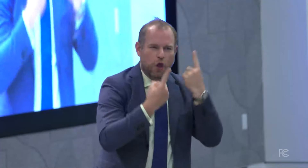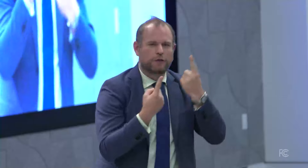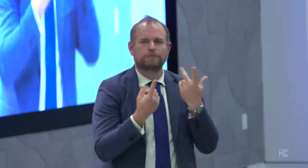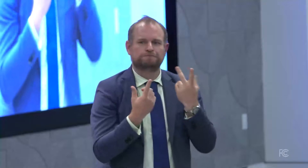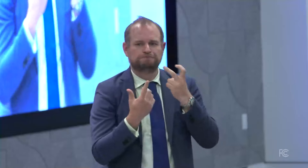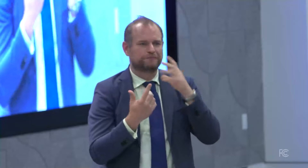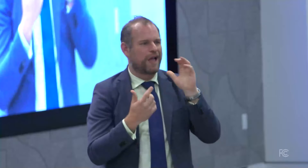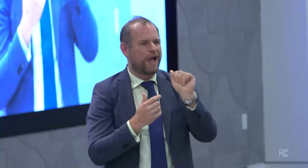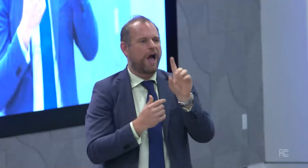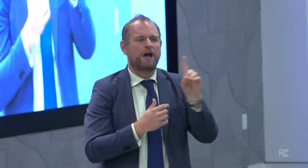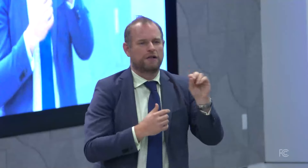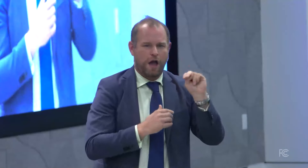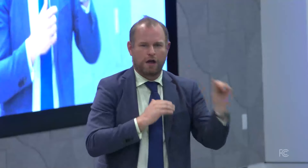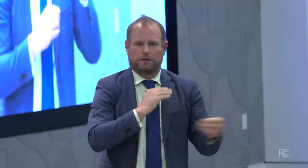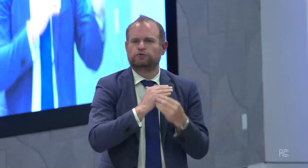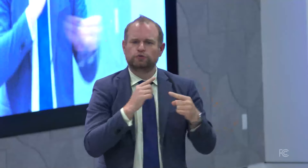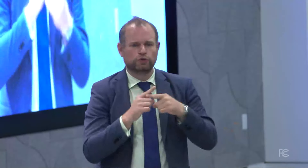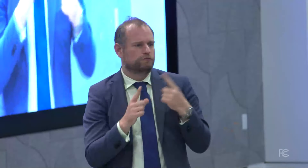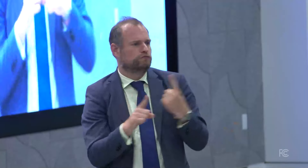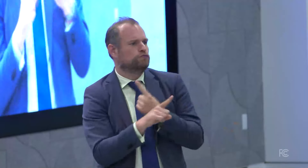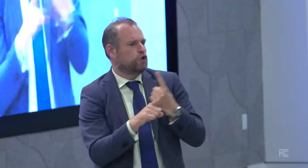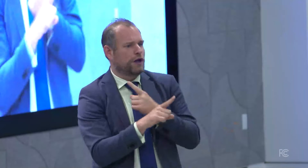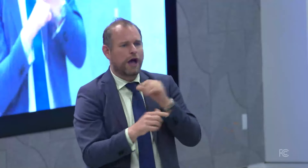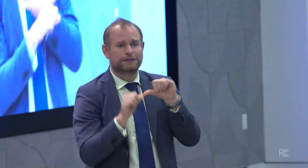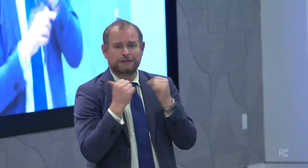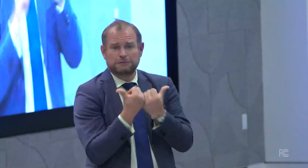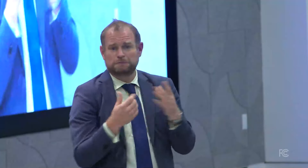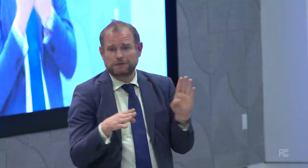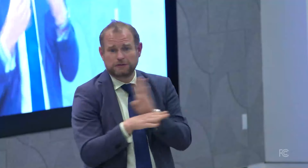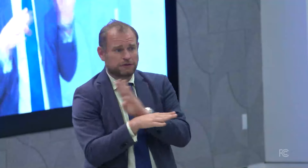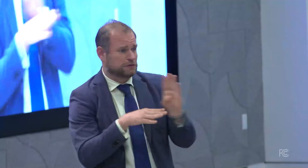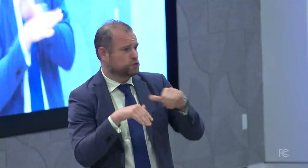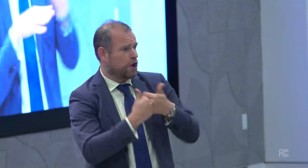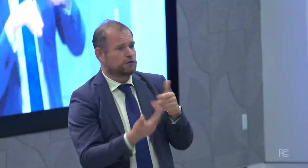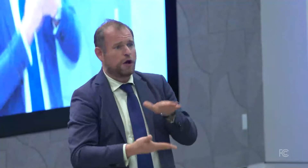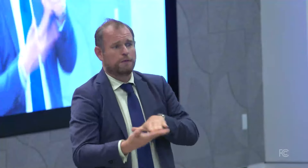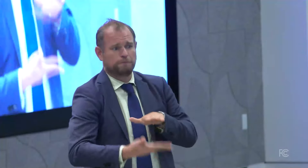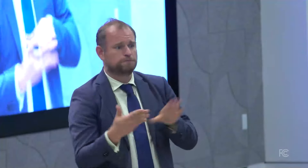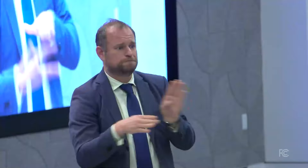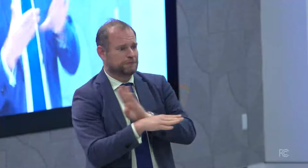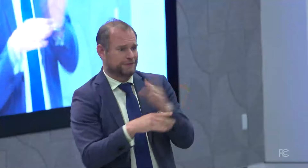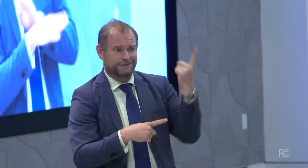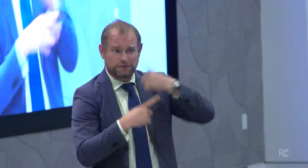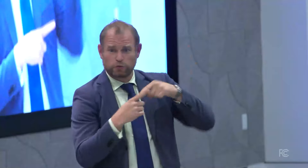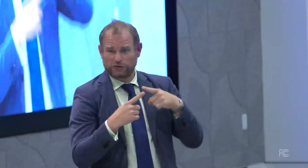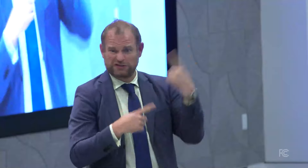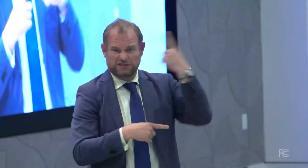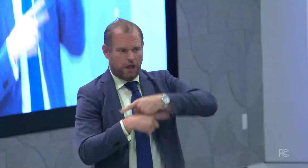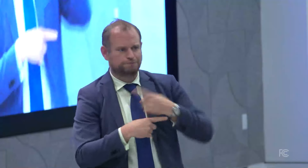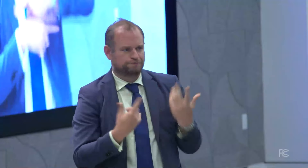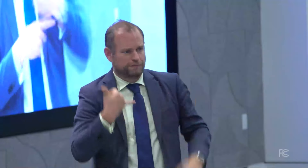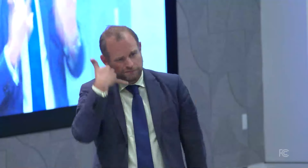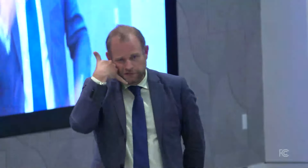DIFFERENT THAN IT WAS 10 YEARS AGO BECAUSE VIDEO COMMUNICATIONS WAS SOMETHING THAT WAS AN AFTERTHOUGHT.